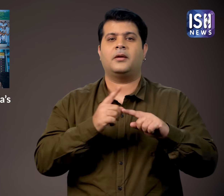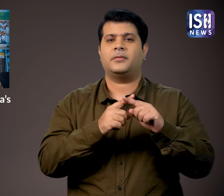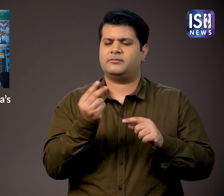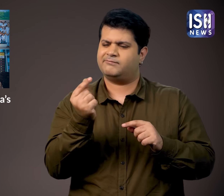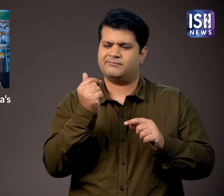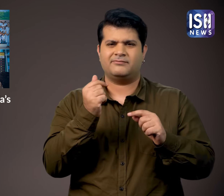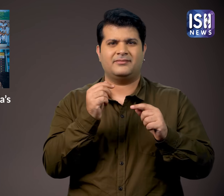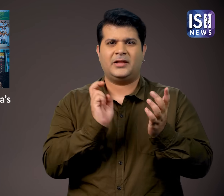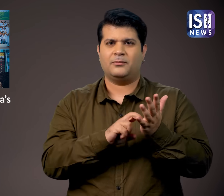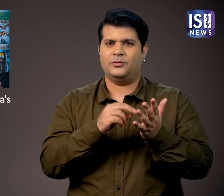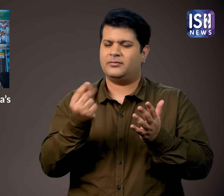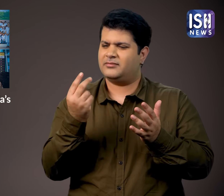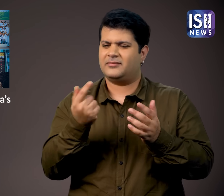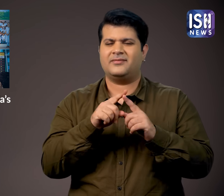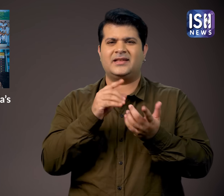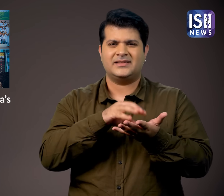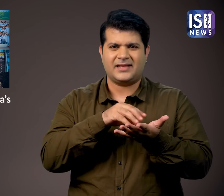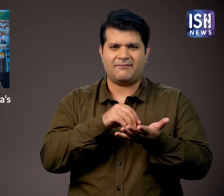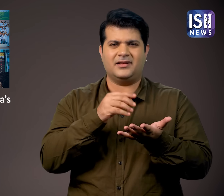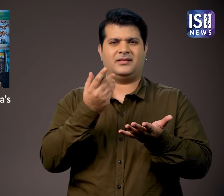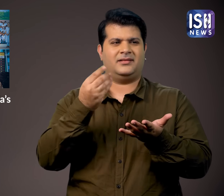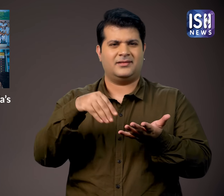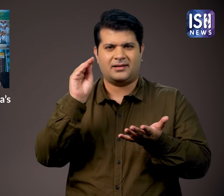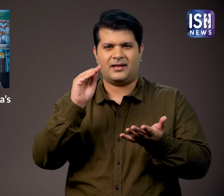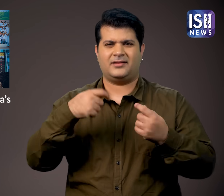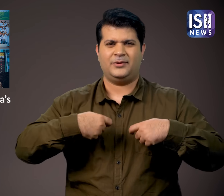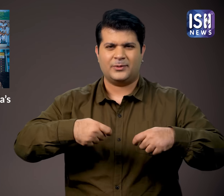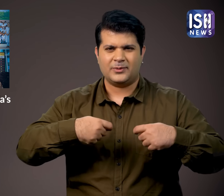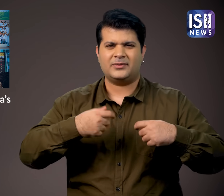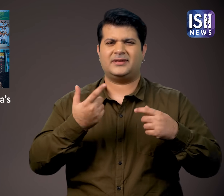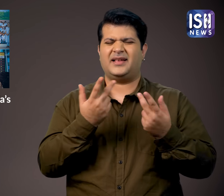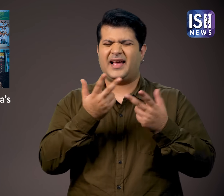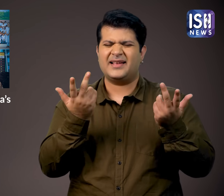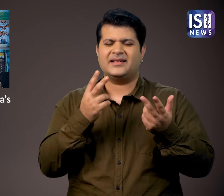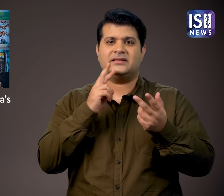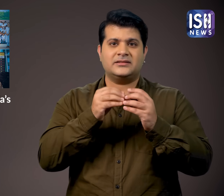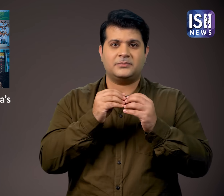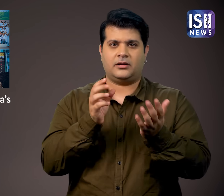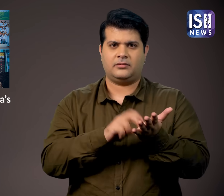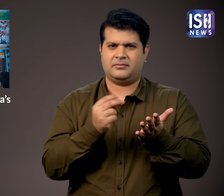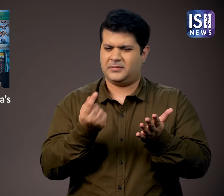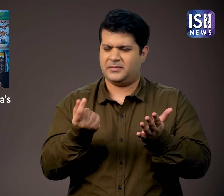Quick commerce apps that allow ordering groceries like rice, dal, flour, and vegetables,